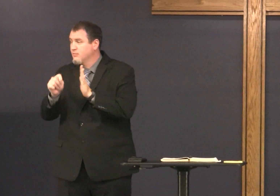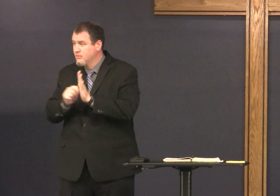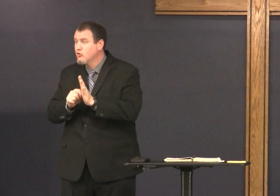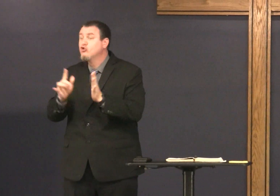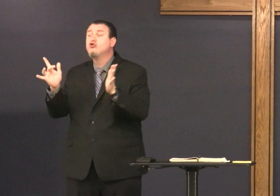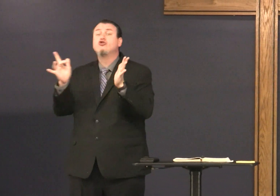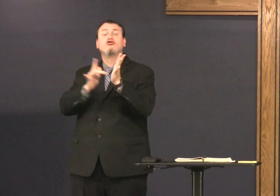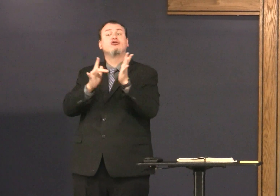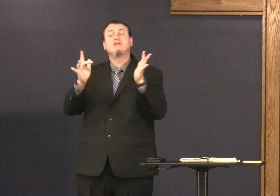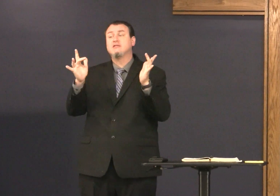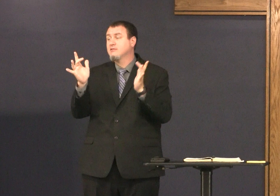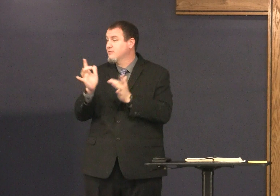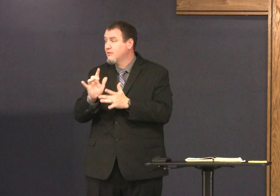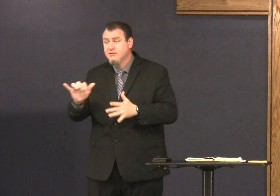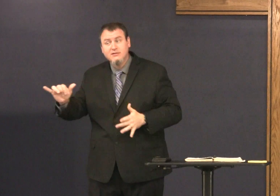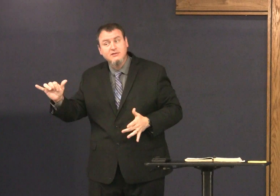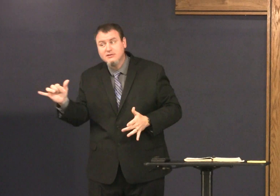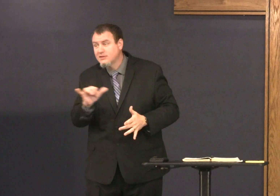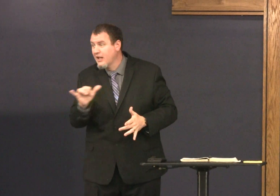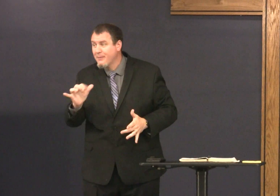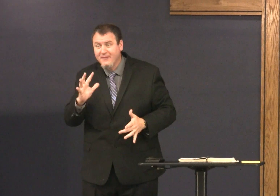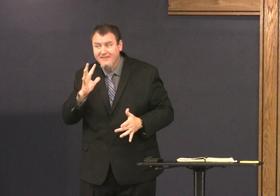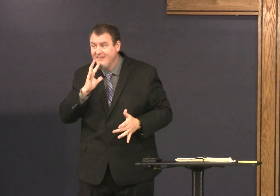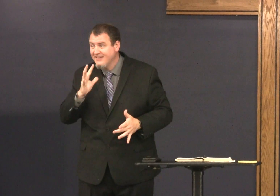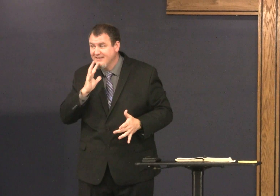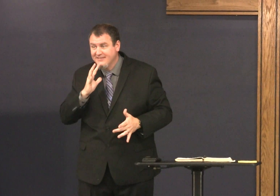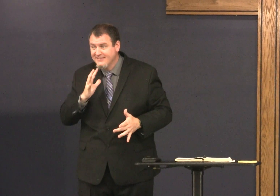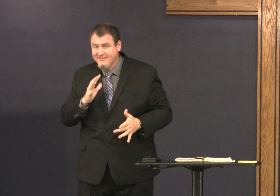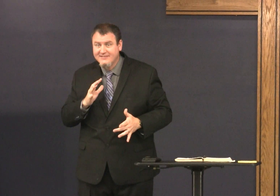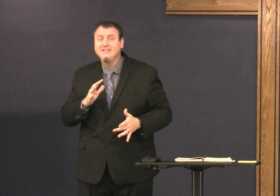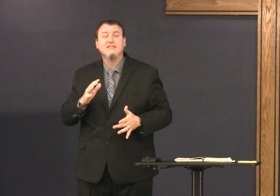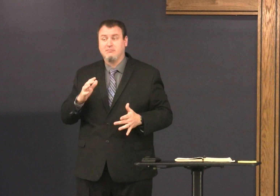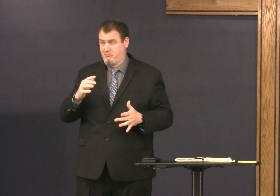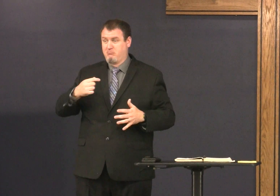and in the New Testament Jesus does the same thing